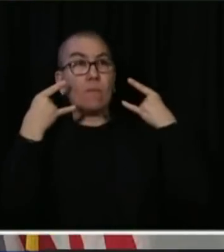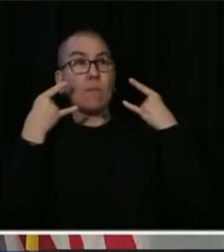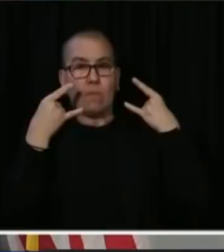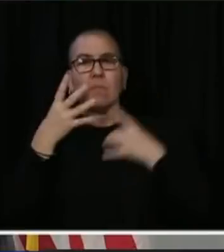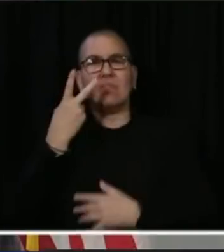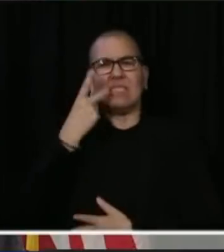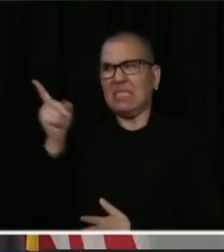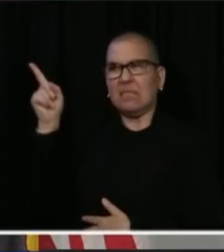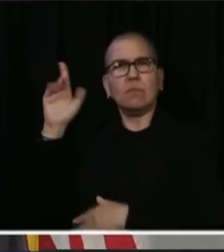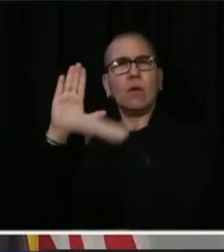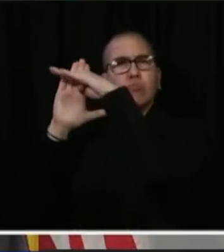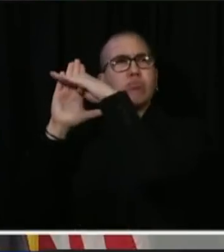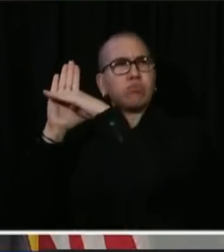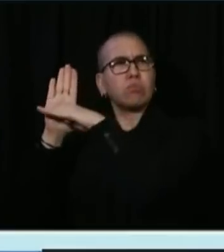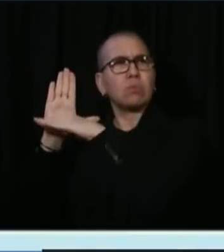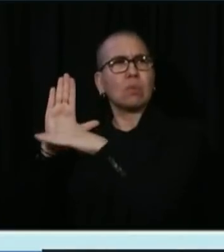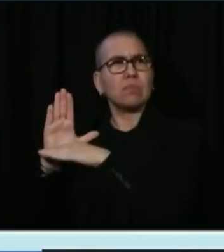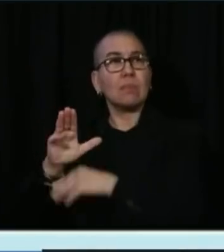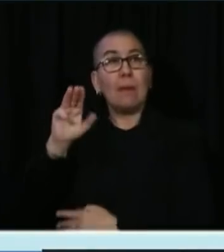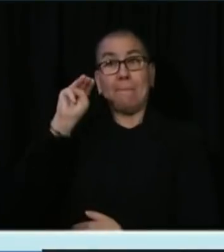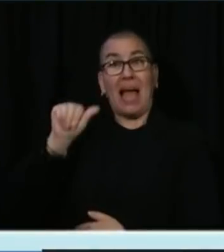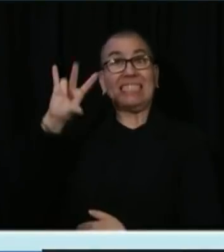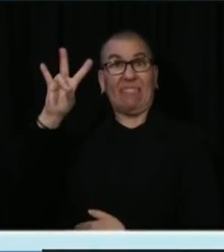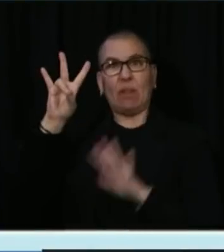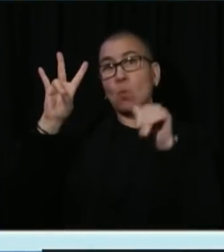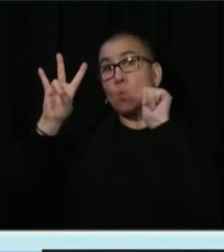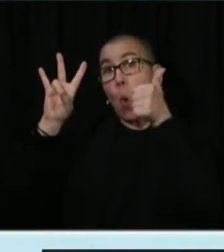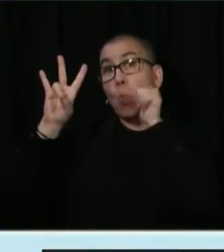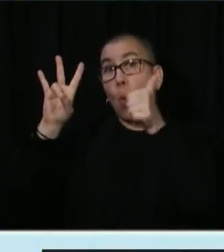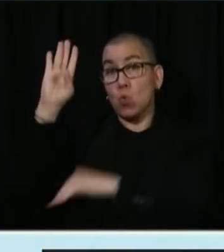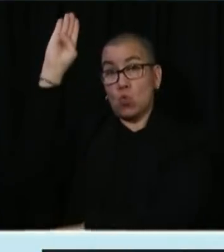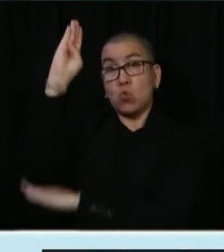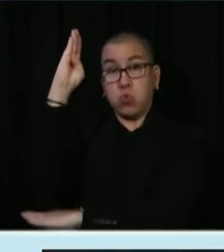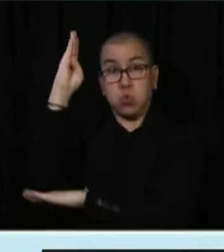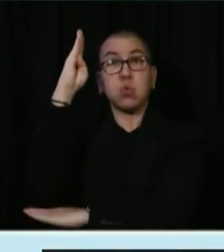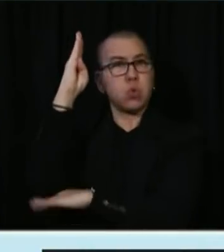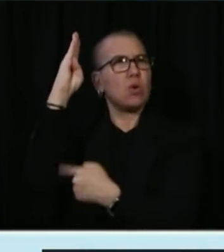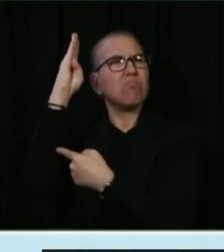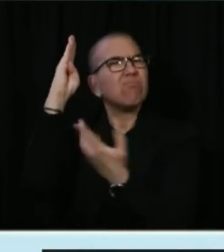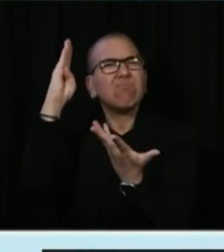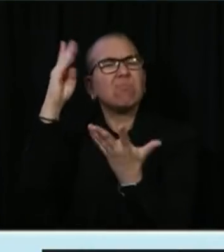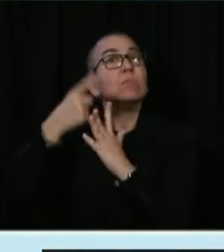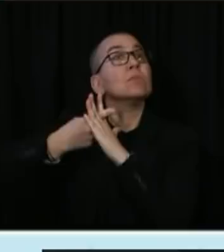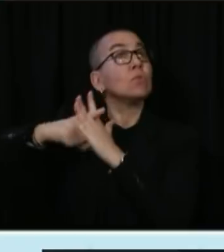COULD BE WORTH ALMOST ALL OF THEM PREVENTABLE IF WE CONTINUE DOING THE THINGS WE NEED TO DO THAT IS NECESSARY.